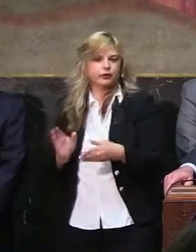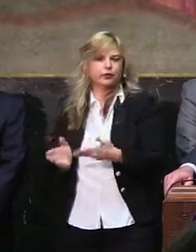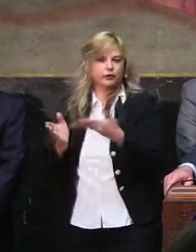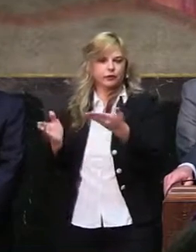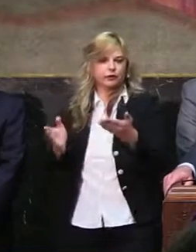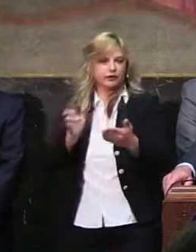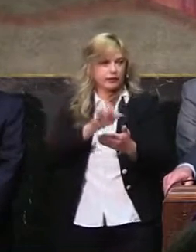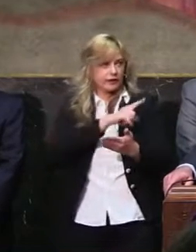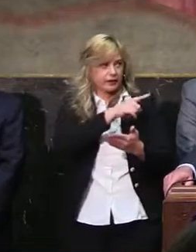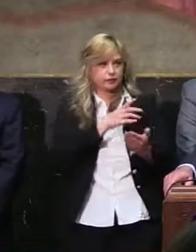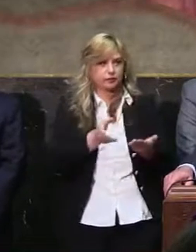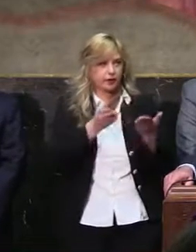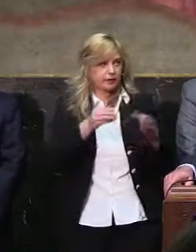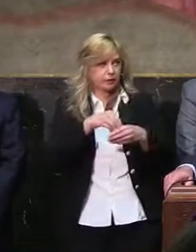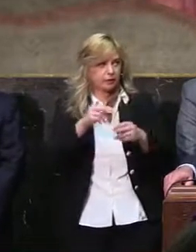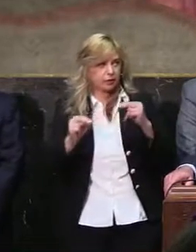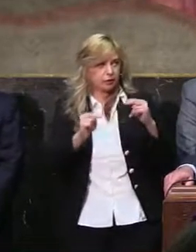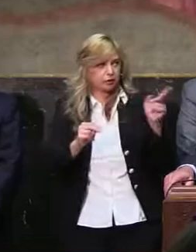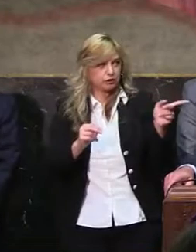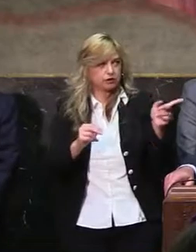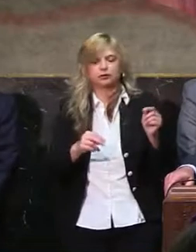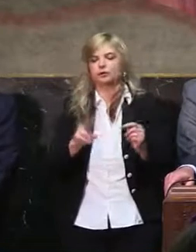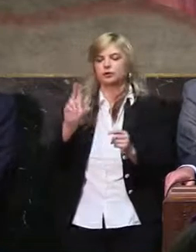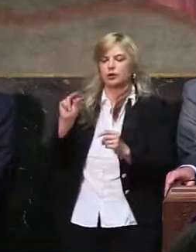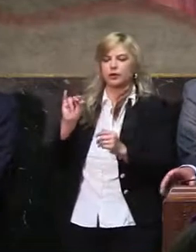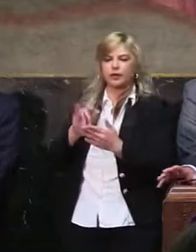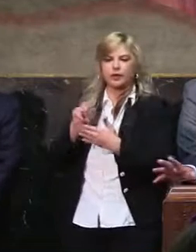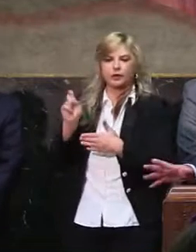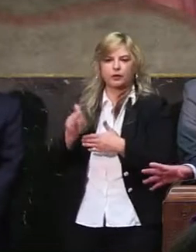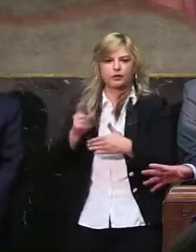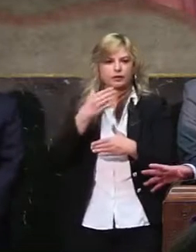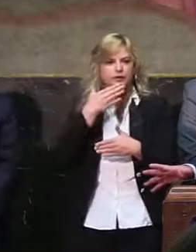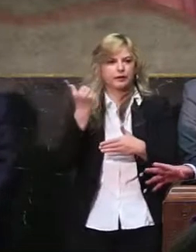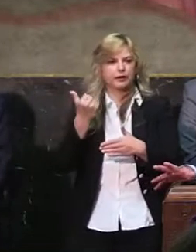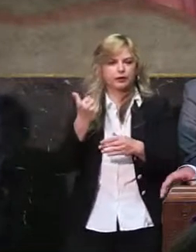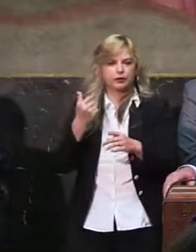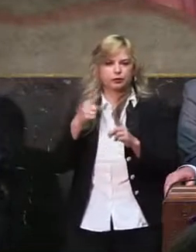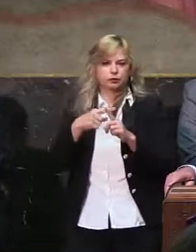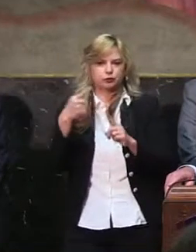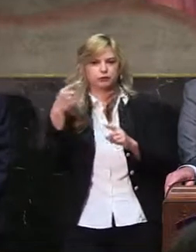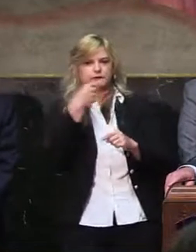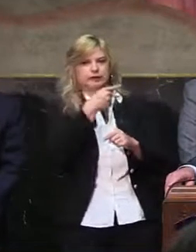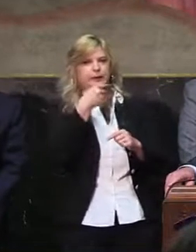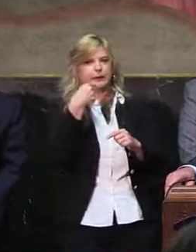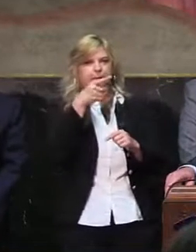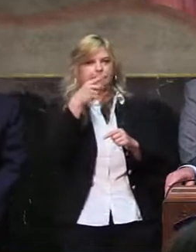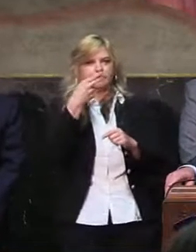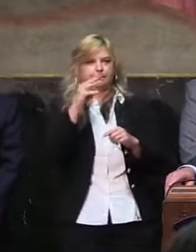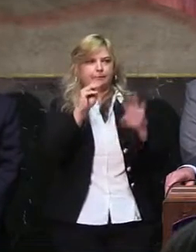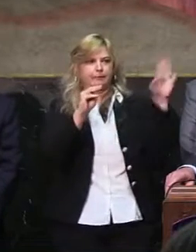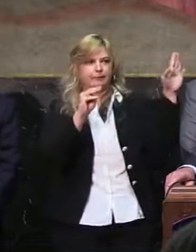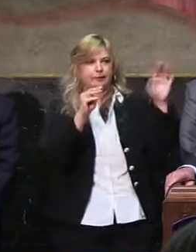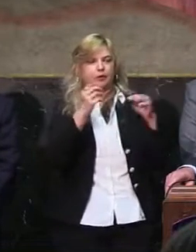No, no, and that question would be better asked to either of him or representative Landrieu